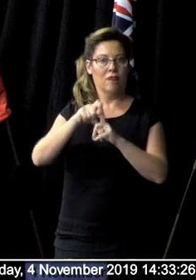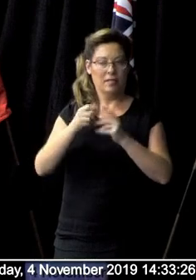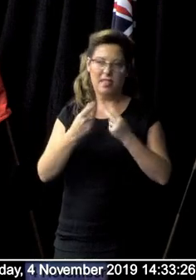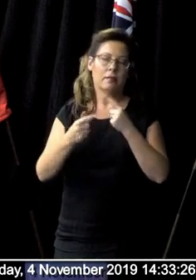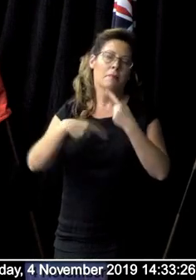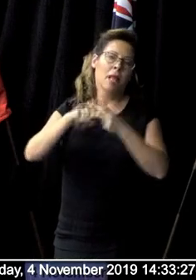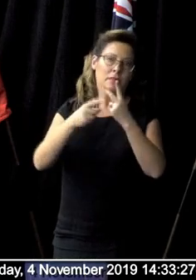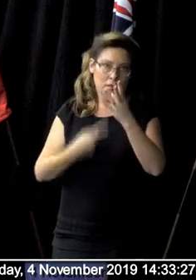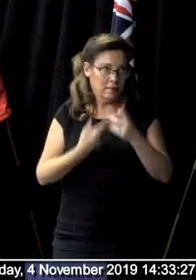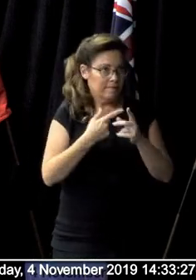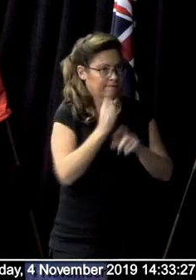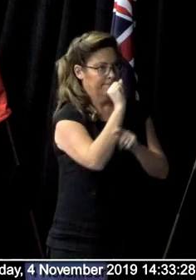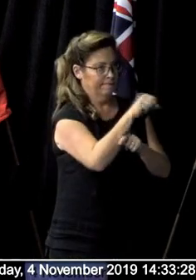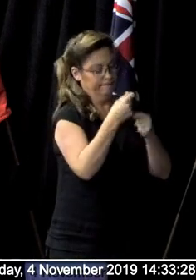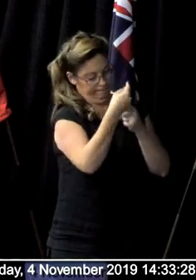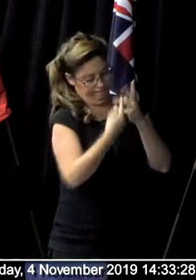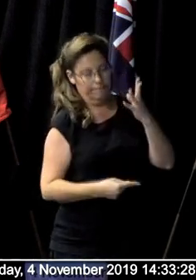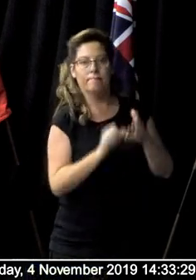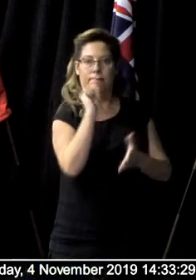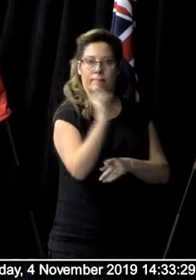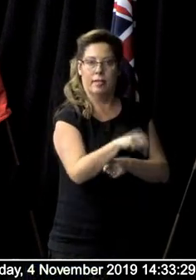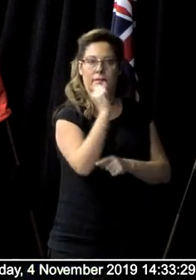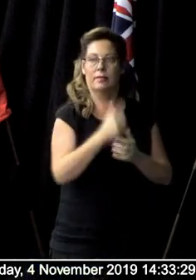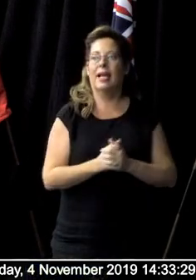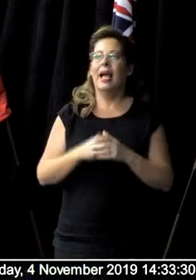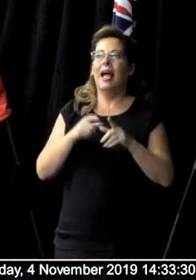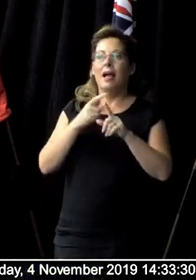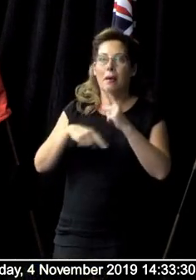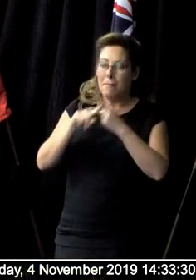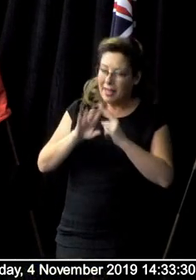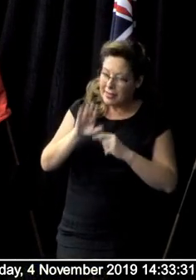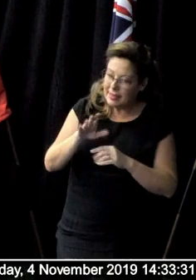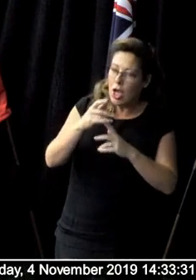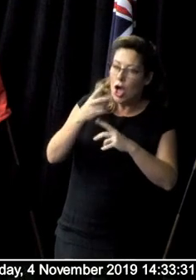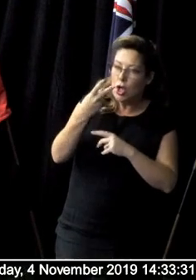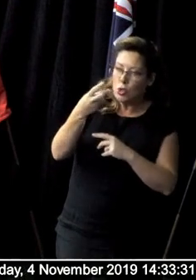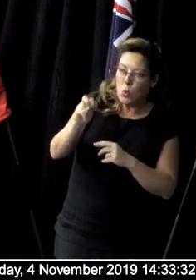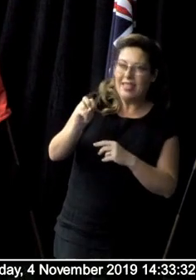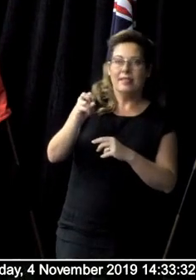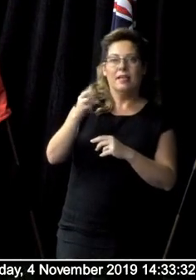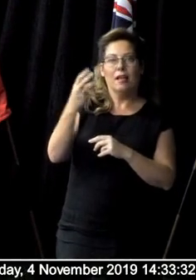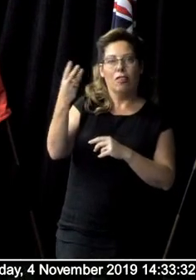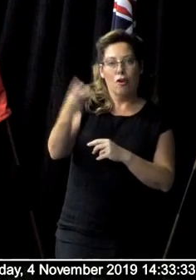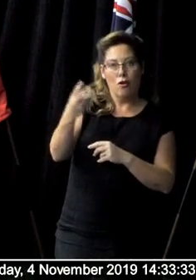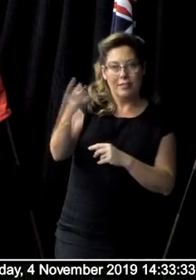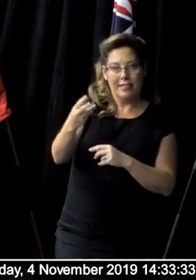And in 2013 you were a finalist in AIM Queensland’s Management